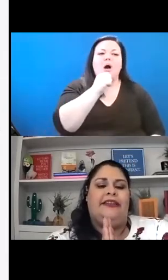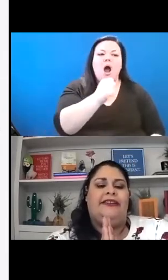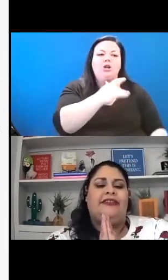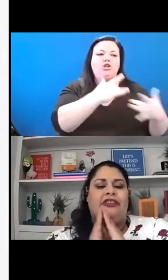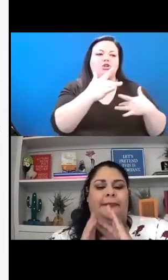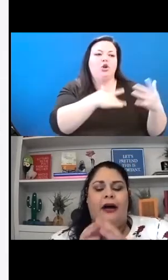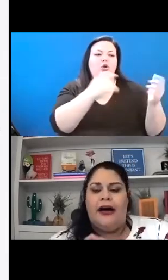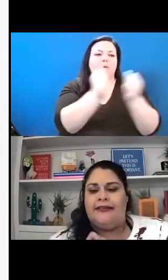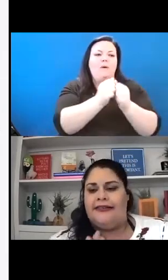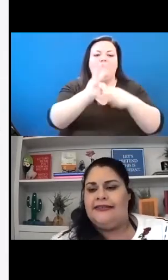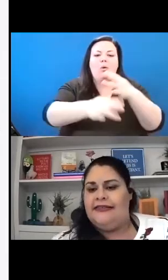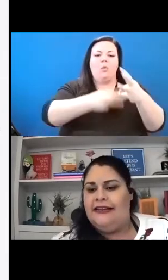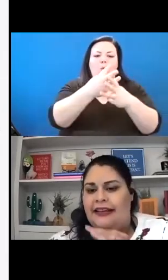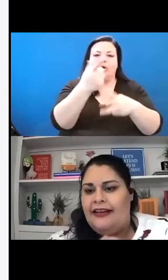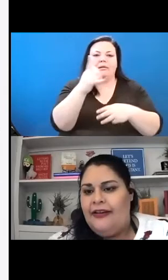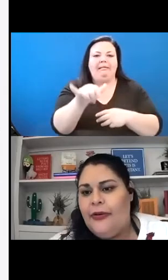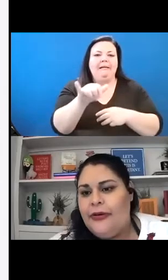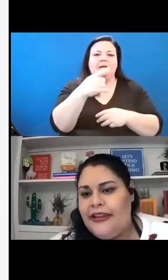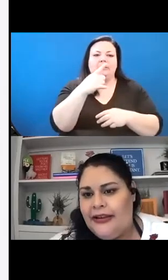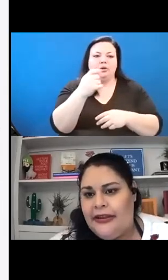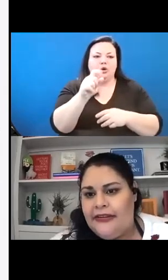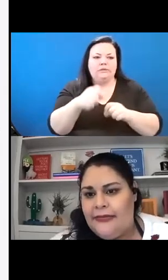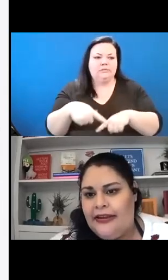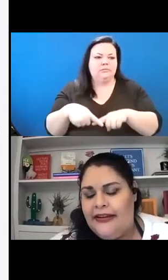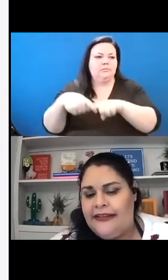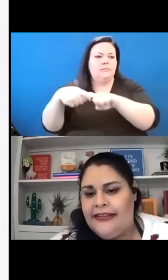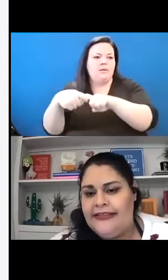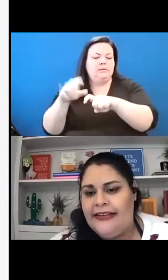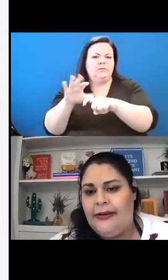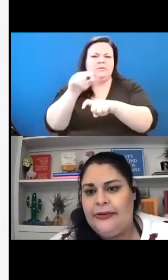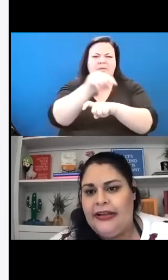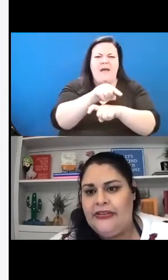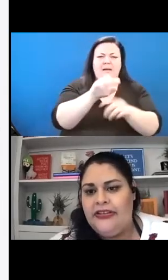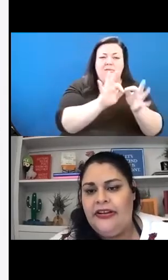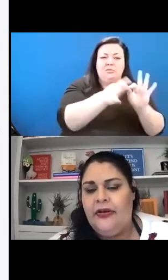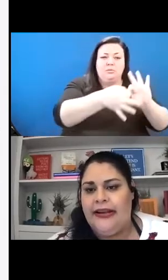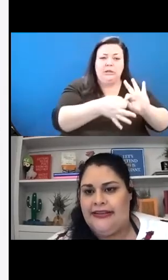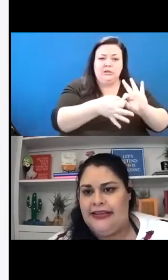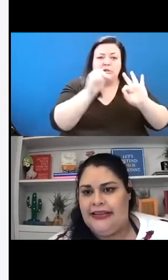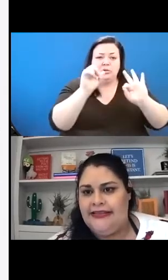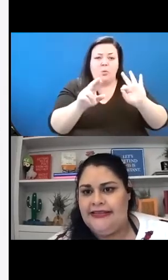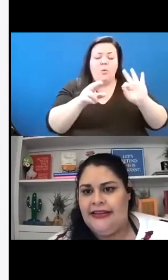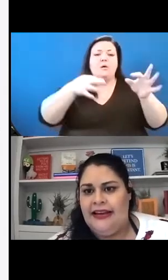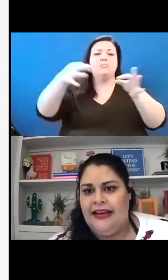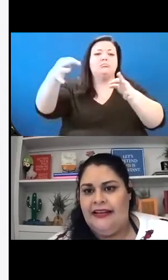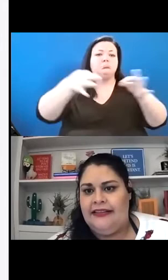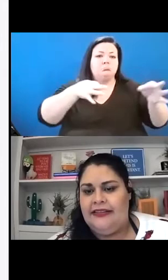she pauses what do we think about this one is this interpretation or is this description